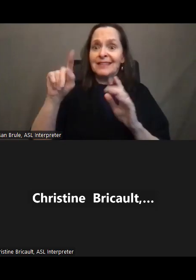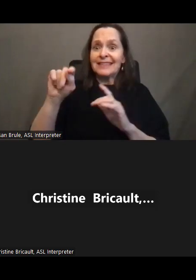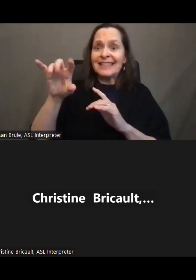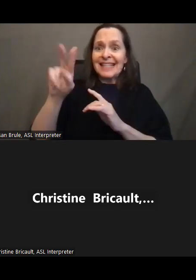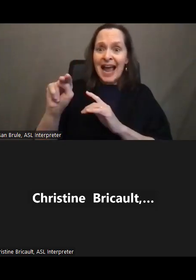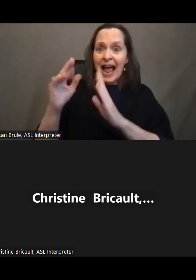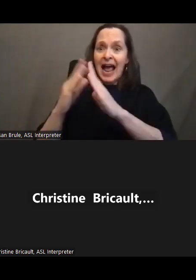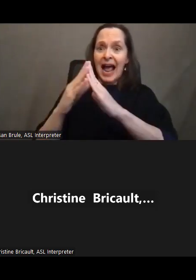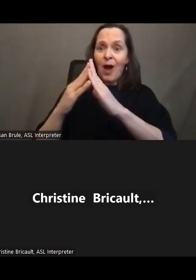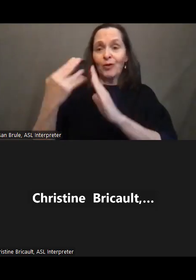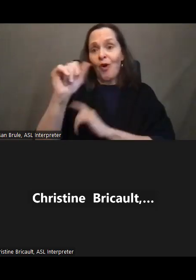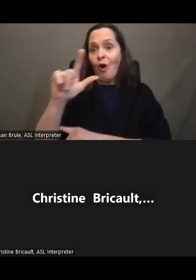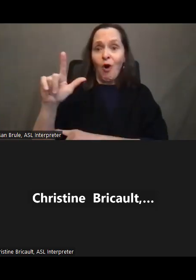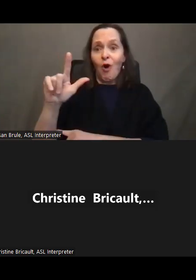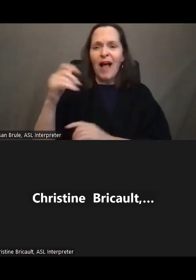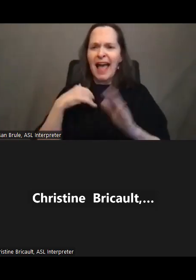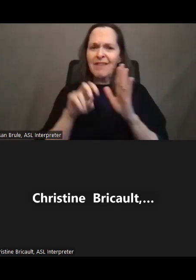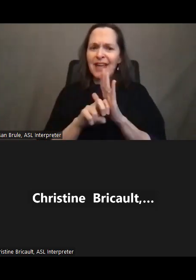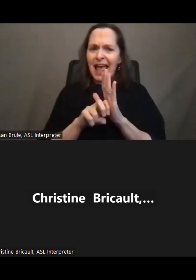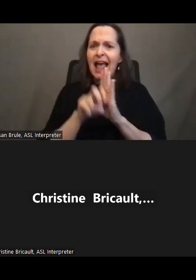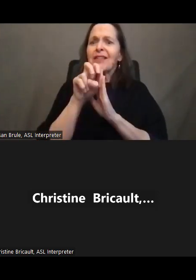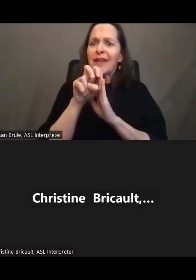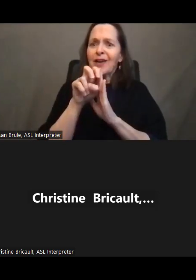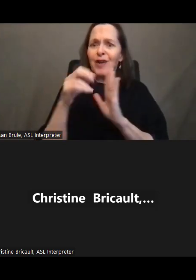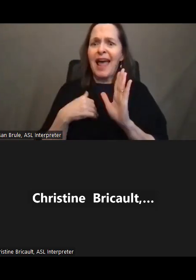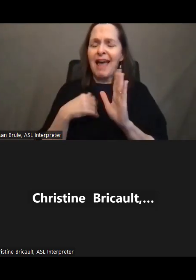What are some solutions to make the historical commission meetings accessible?